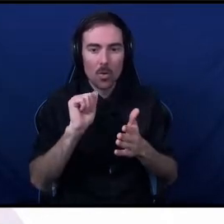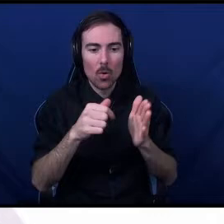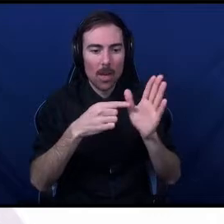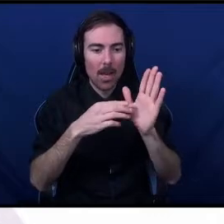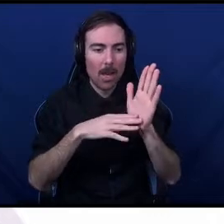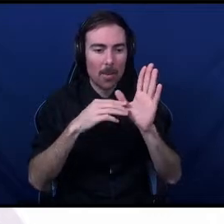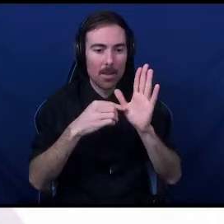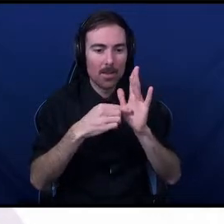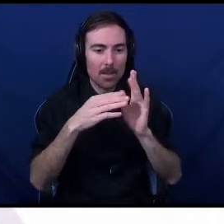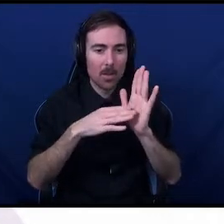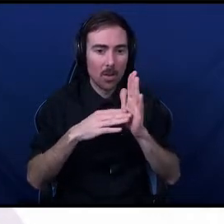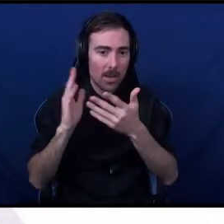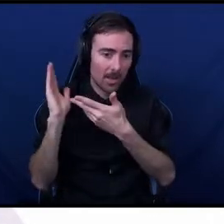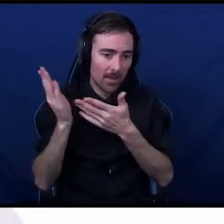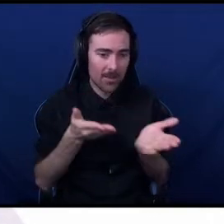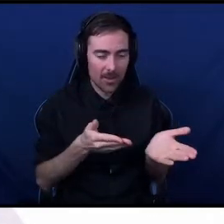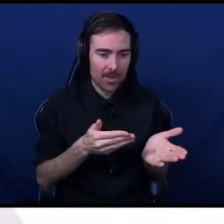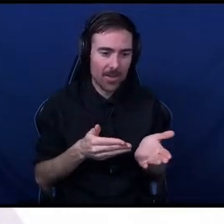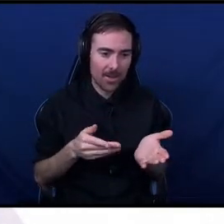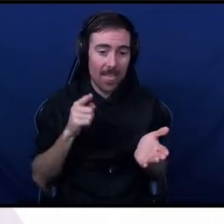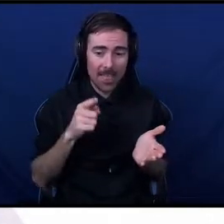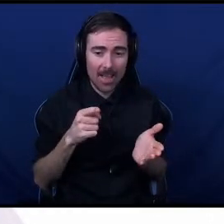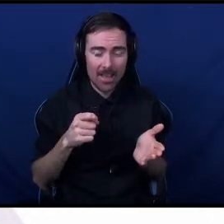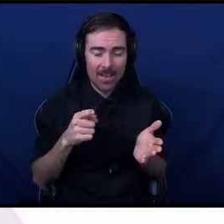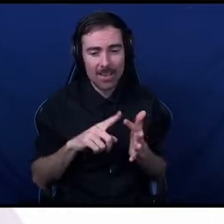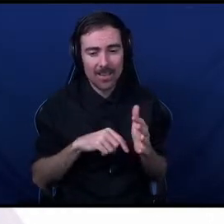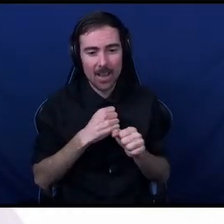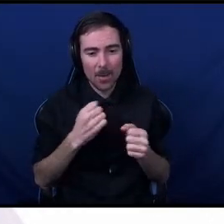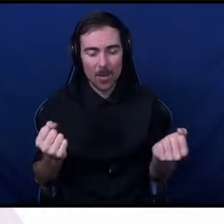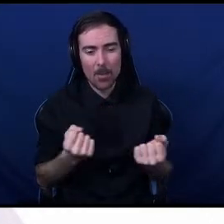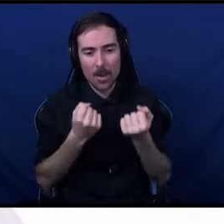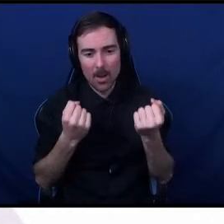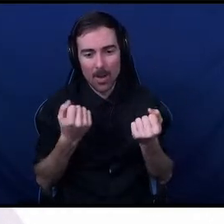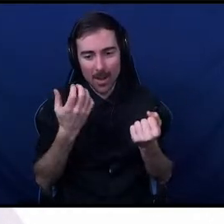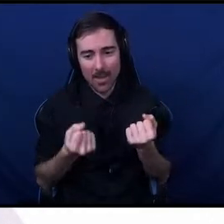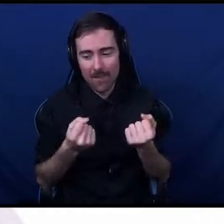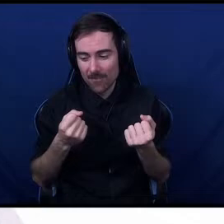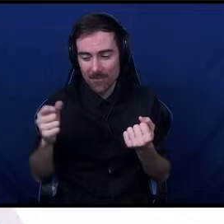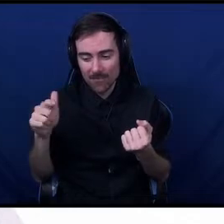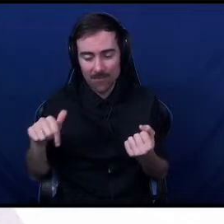First of all, elevates your so one of the one of the things that stuck out to me it was